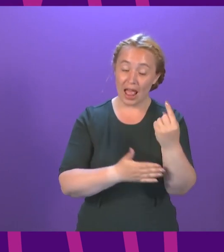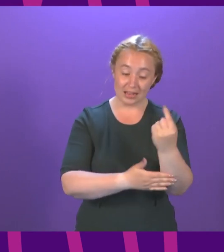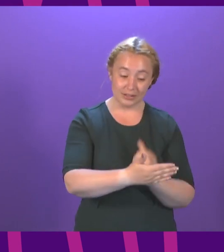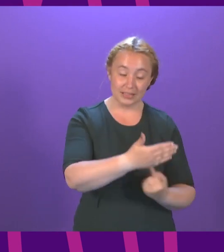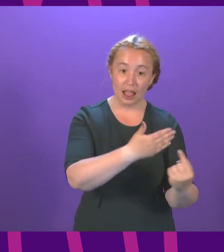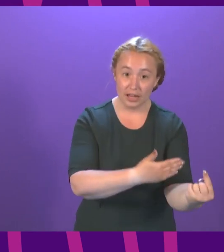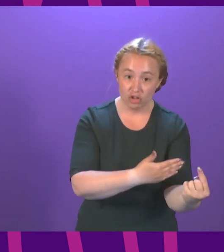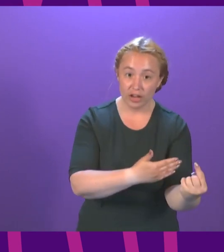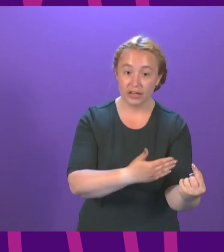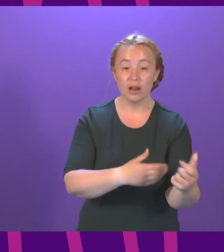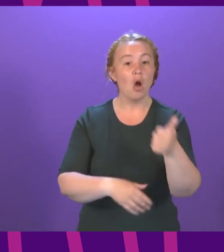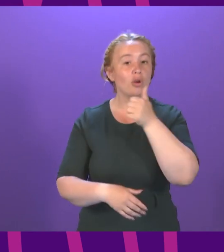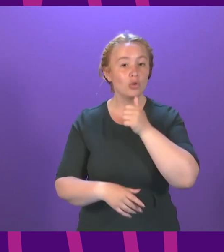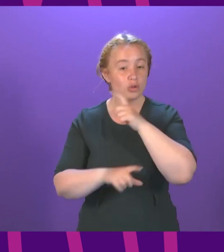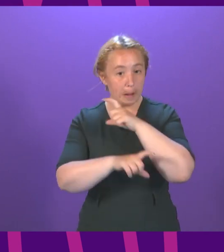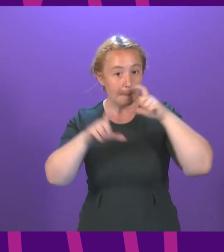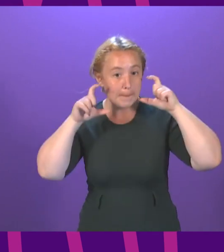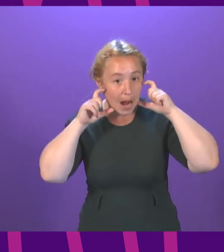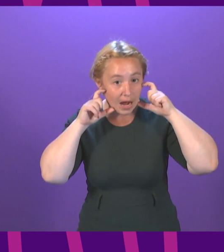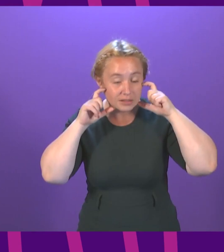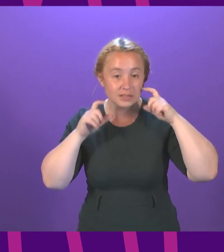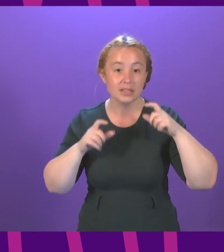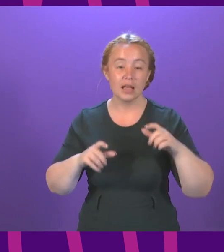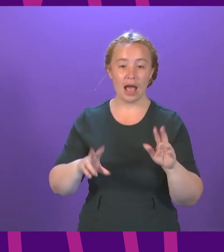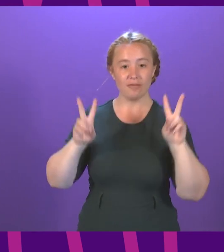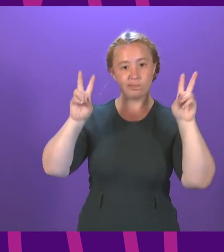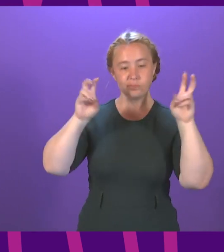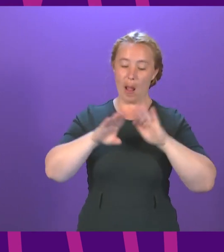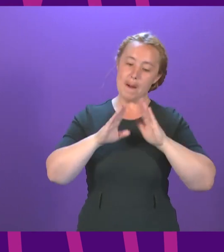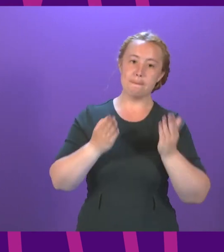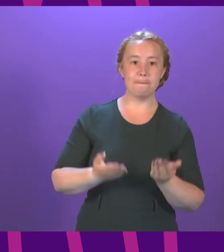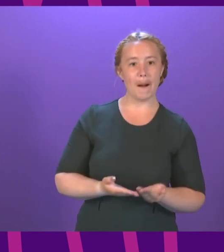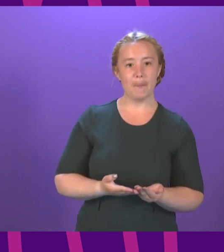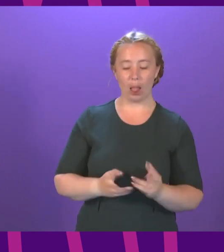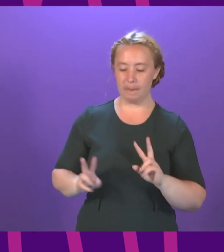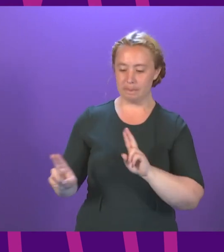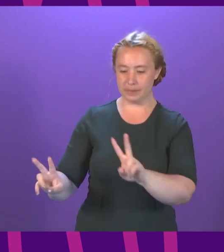such as the wearing of face coverings and the use of bubbles in parts of our education system.